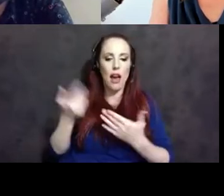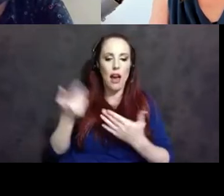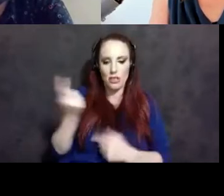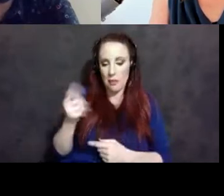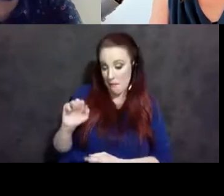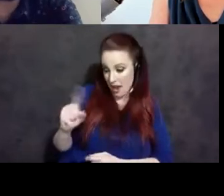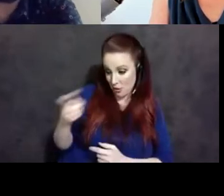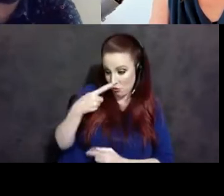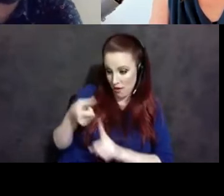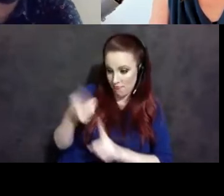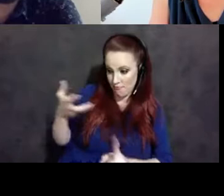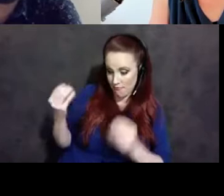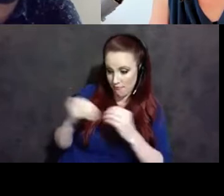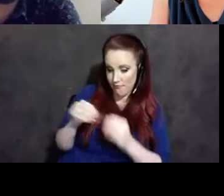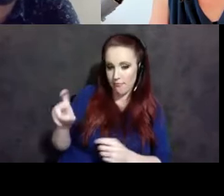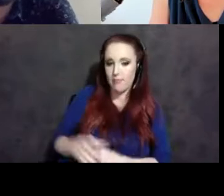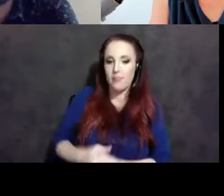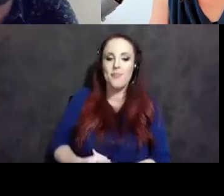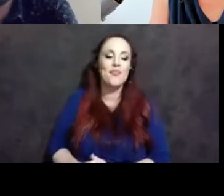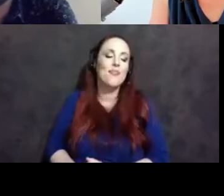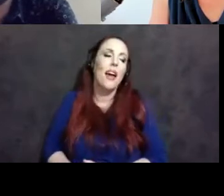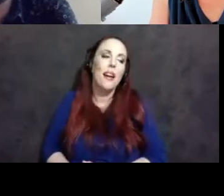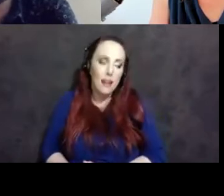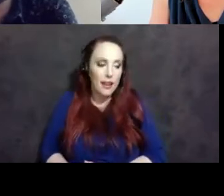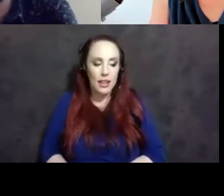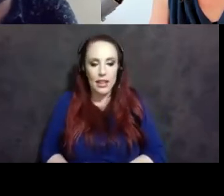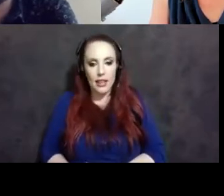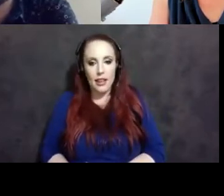And I think Max, you could add to that, that would be great. Yeah.